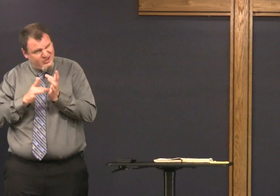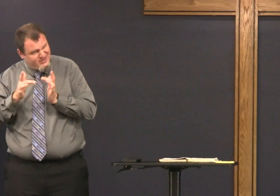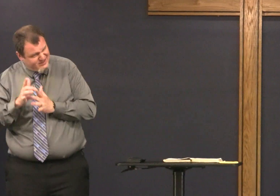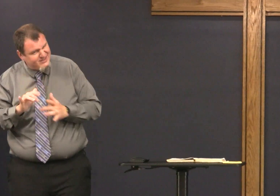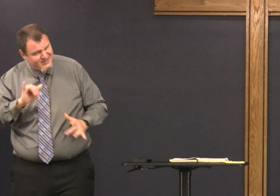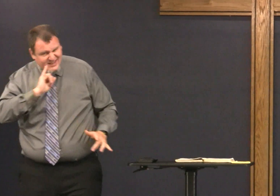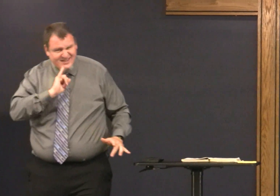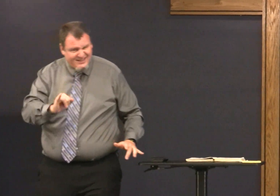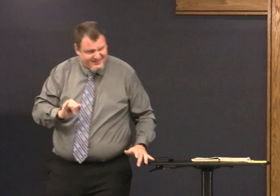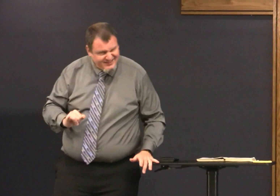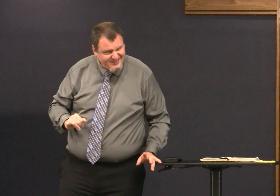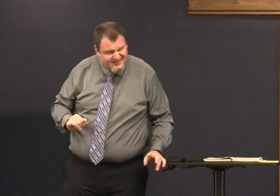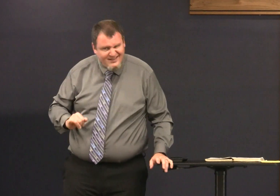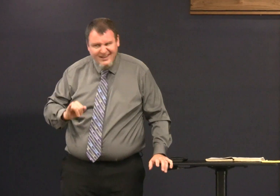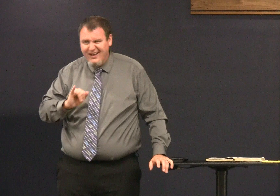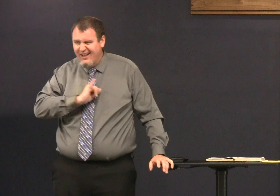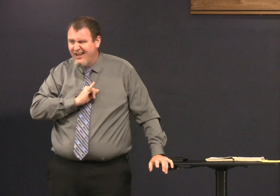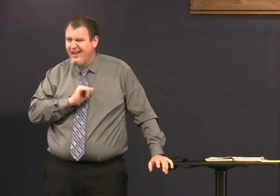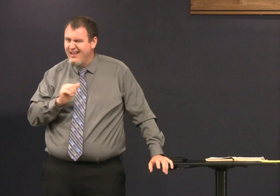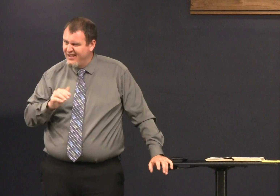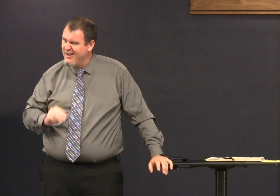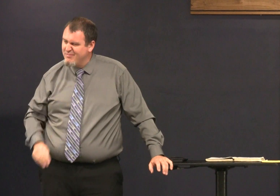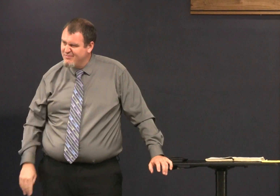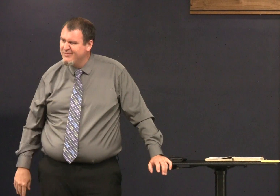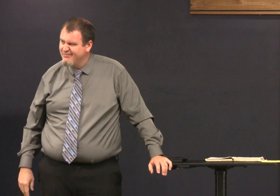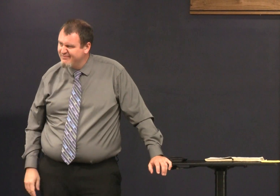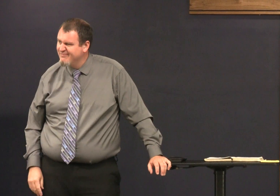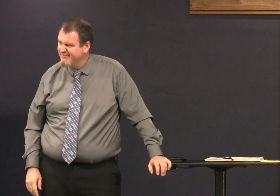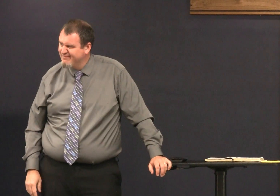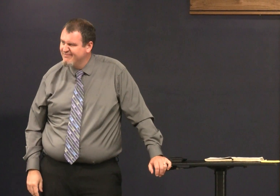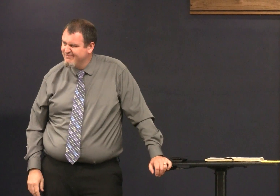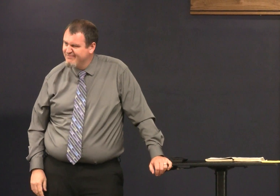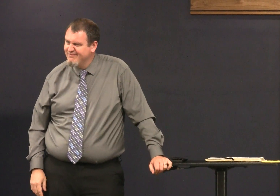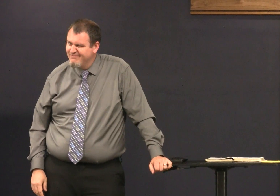do you know who Jesus is that he is the I am